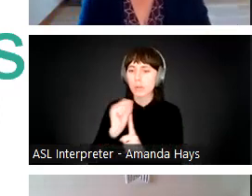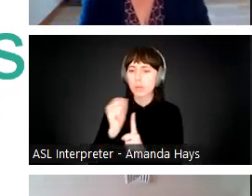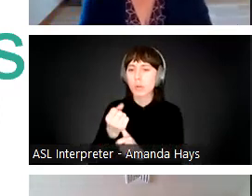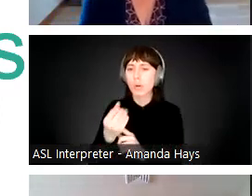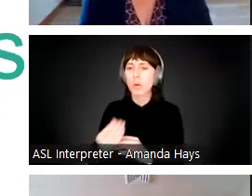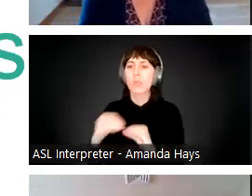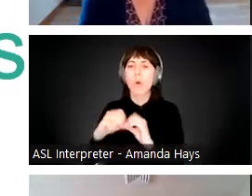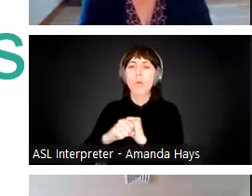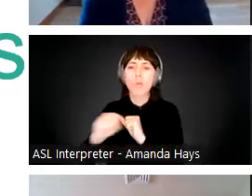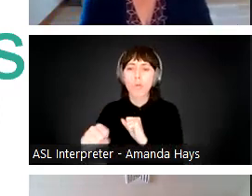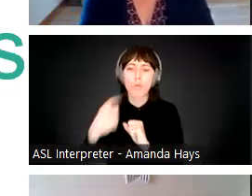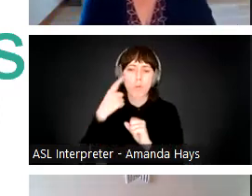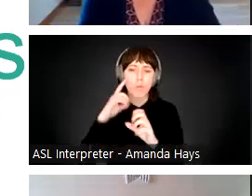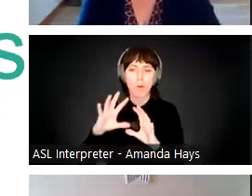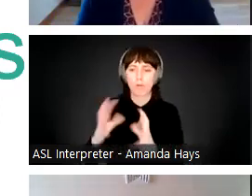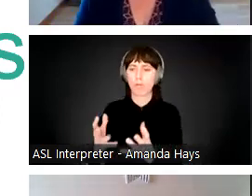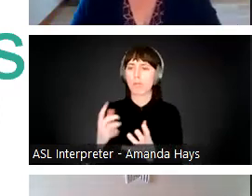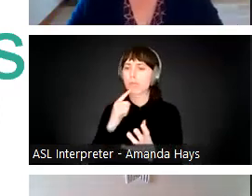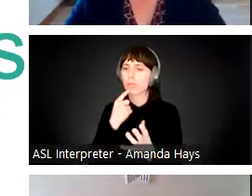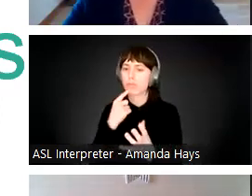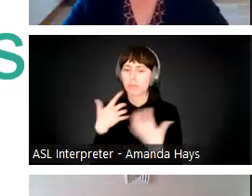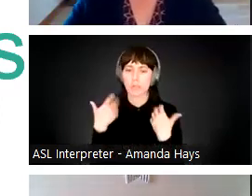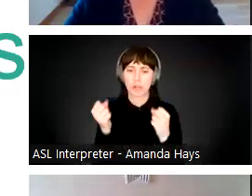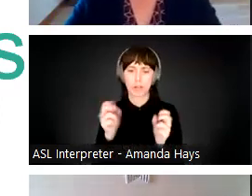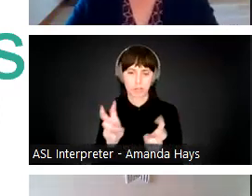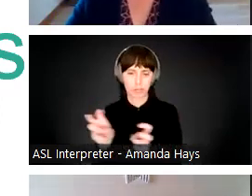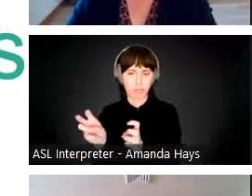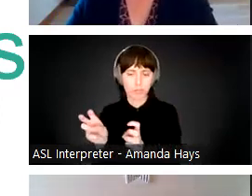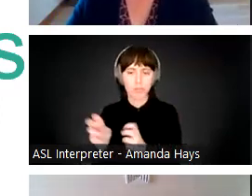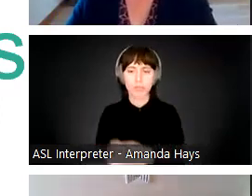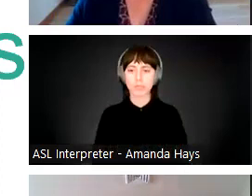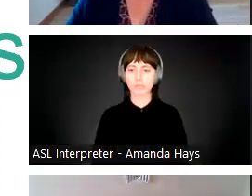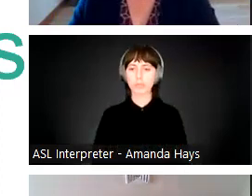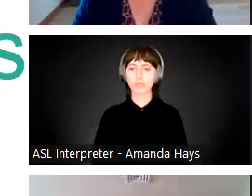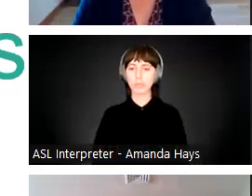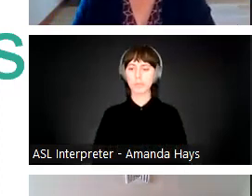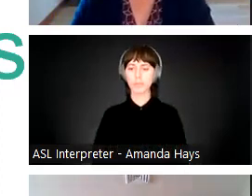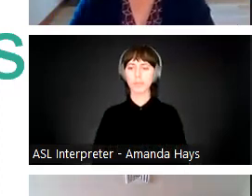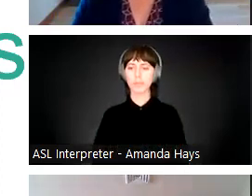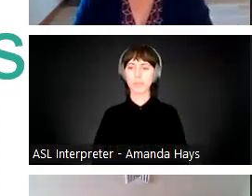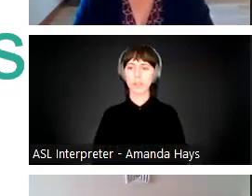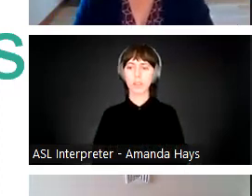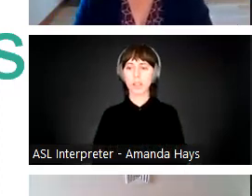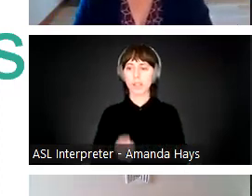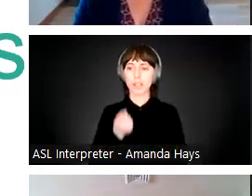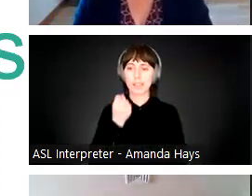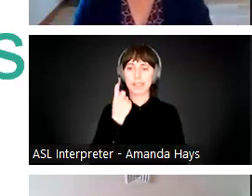health conditions and other things but- and it comes with a sweetener of